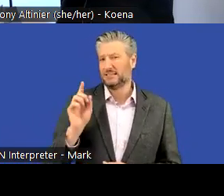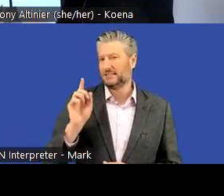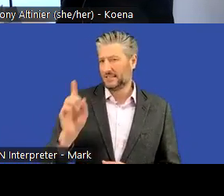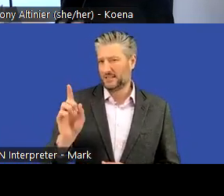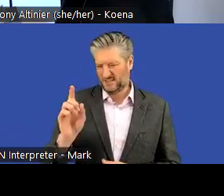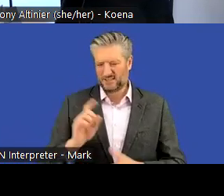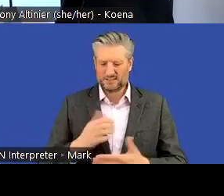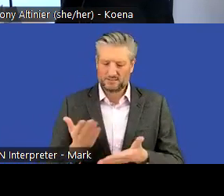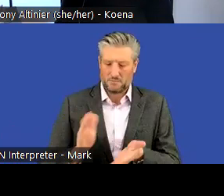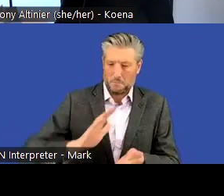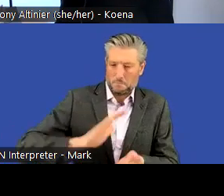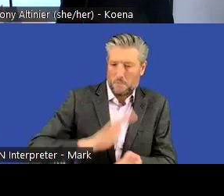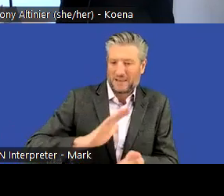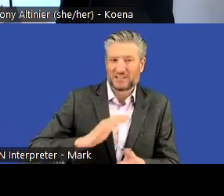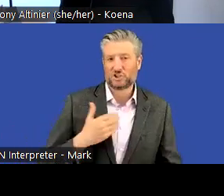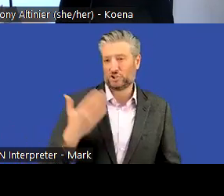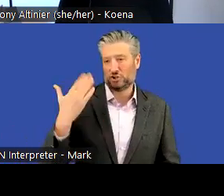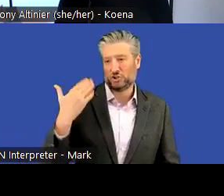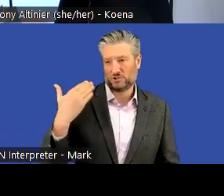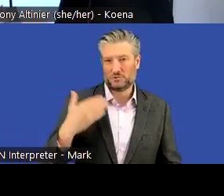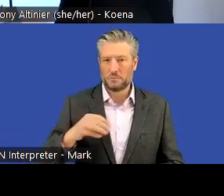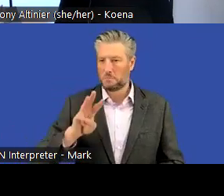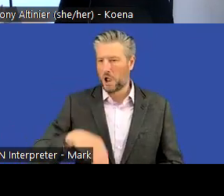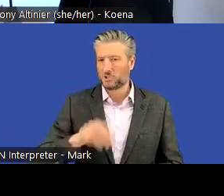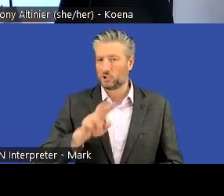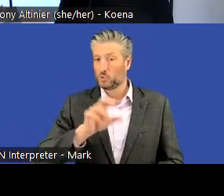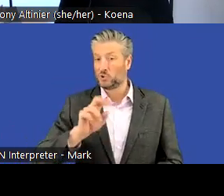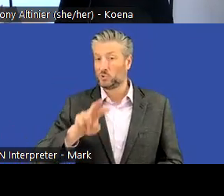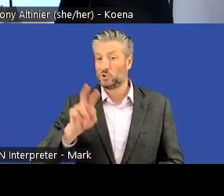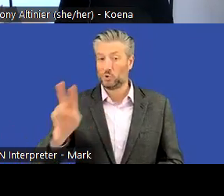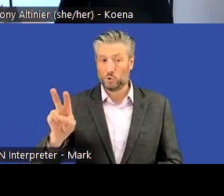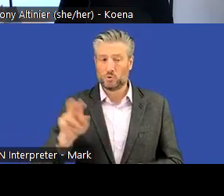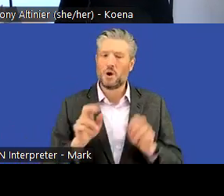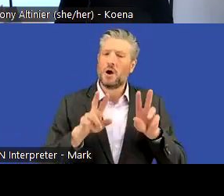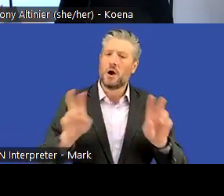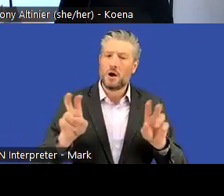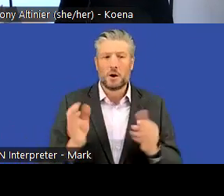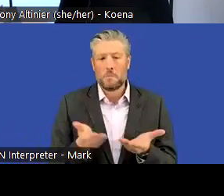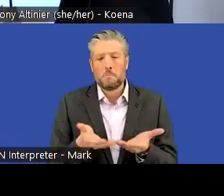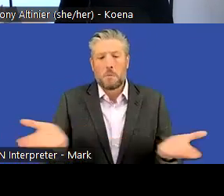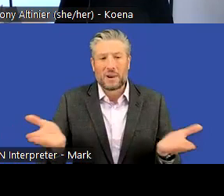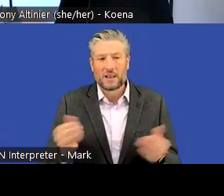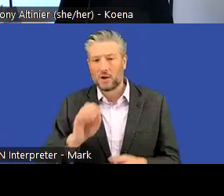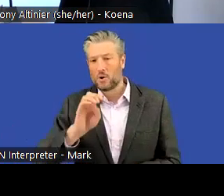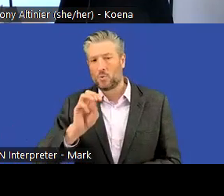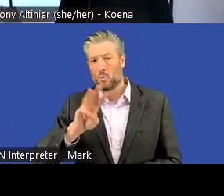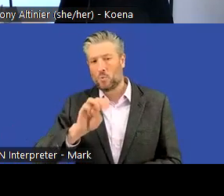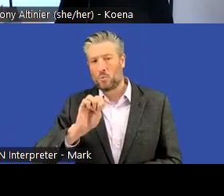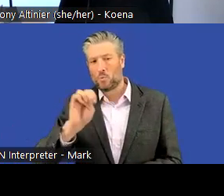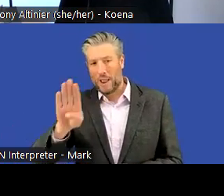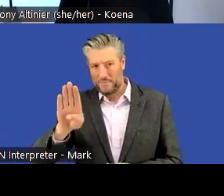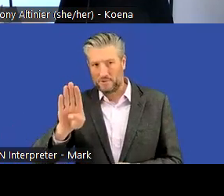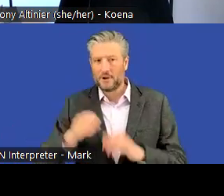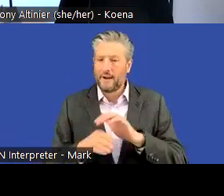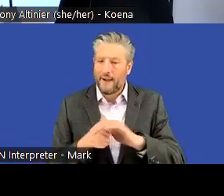2022 entitled, "Public Web and Accessibility: Making Good Use of Numbers."